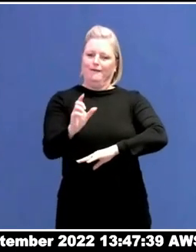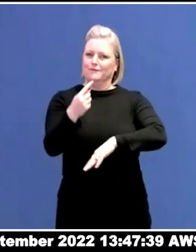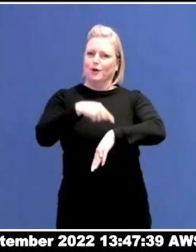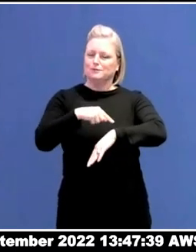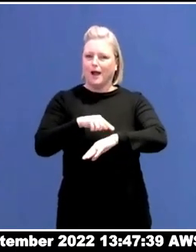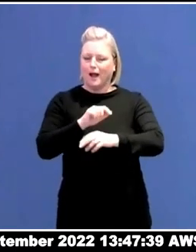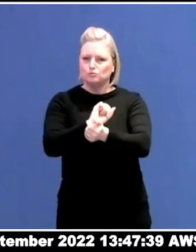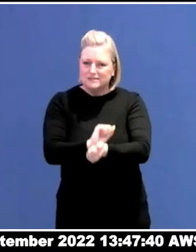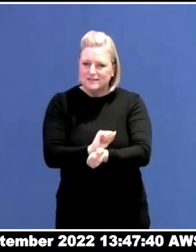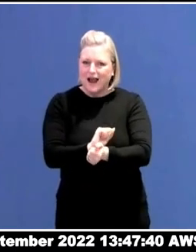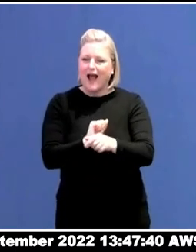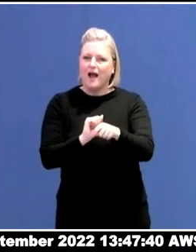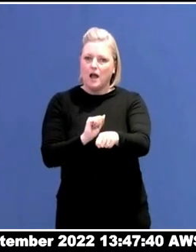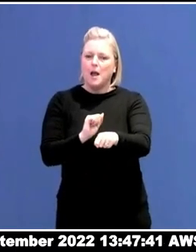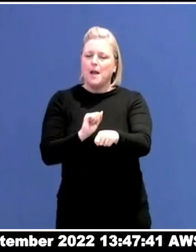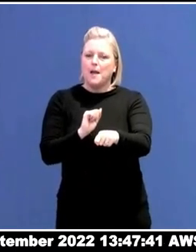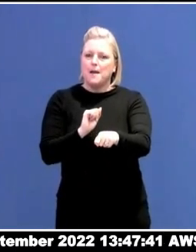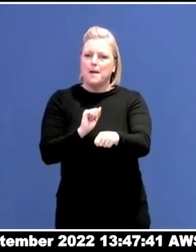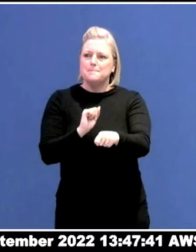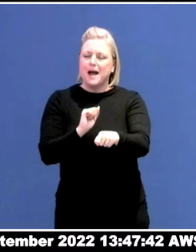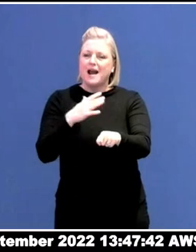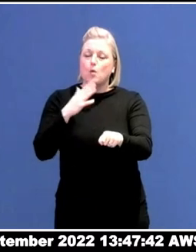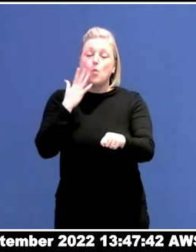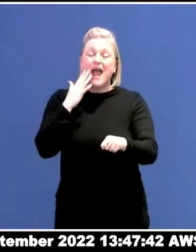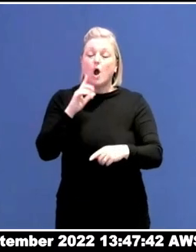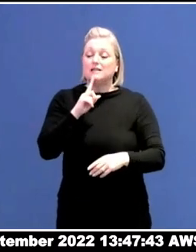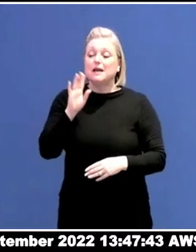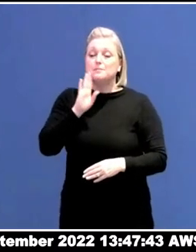And when I talk about that external services need to be funded and not have the prison do